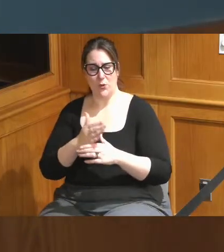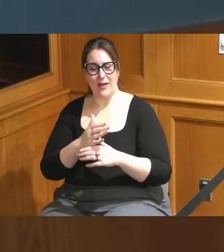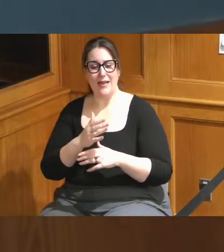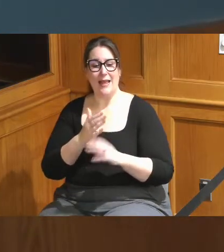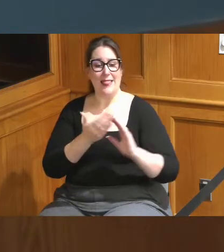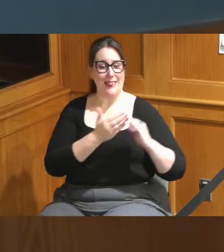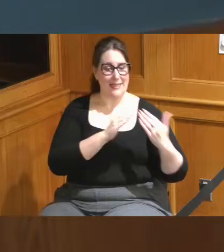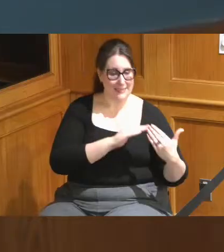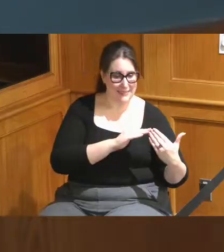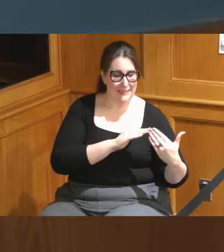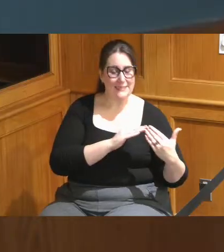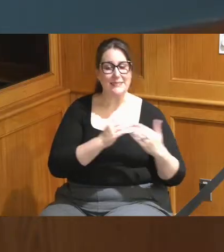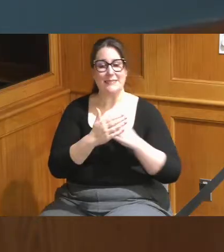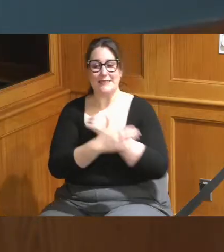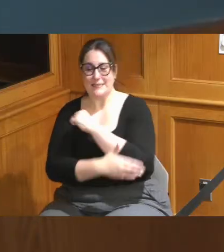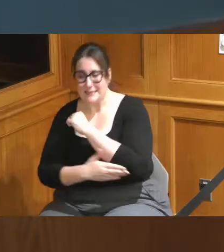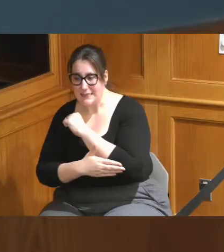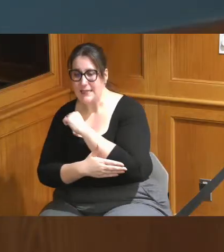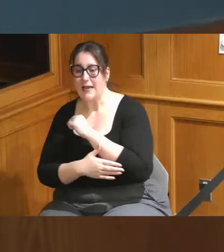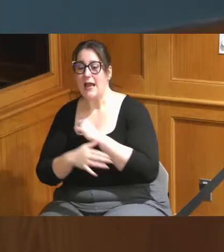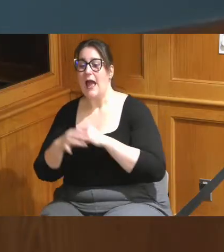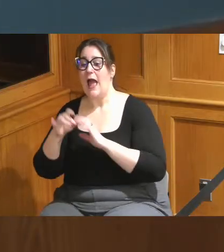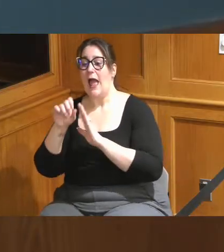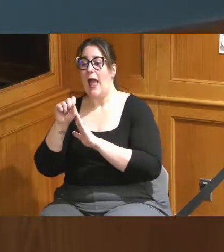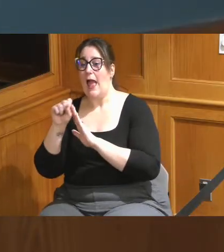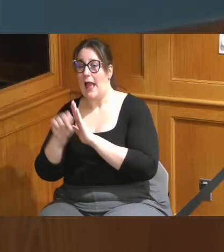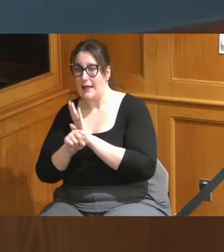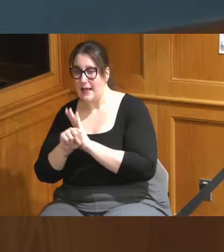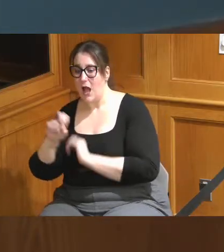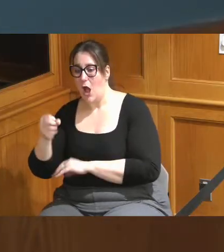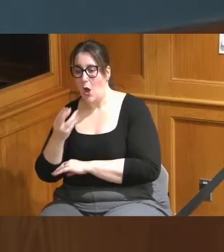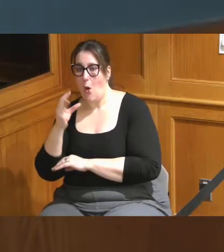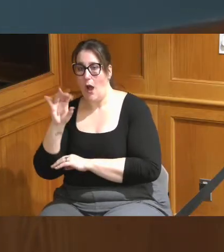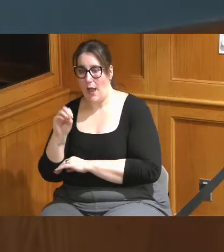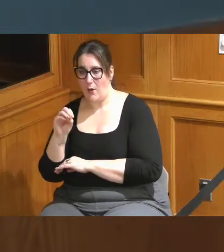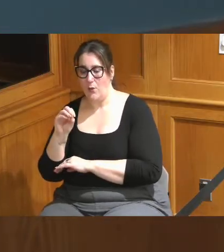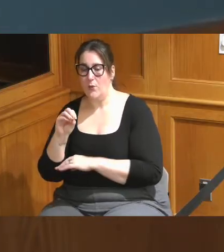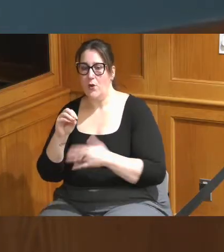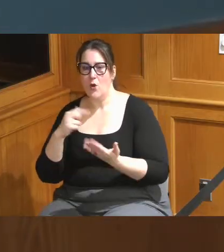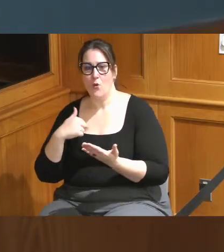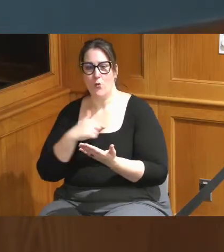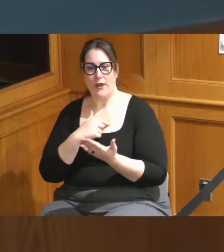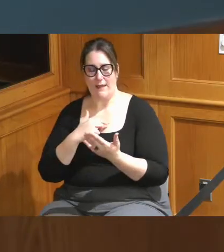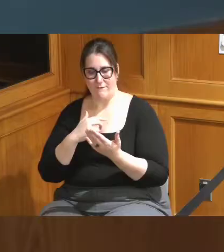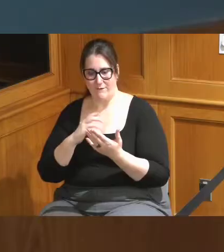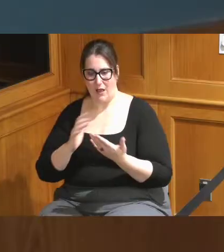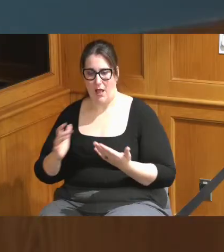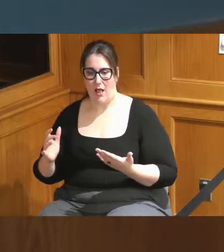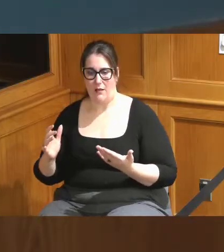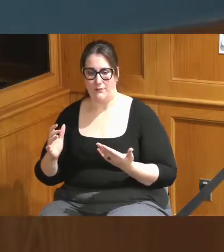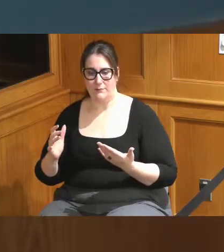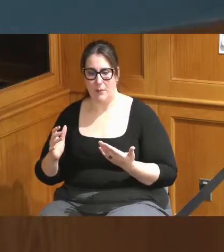state of Ohio. all of whom have collectively built up you know the the pedestal so that we can have